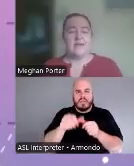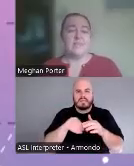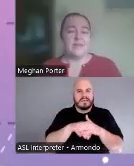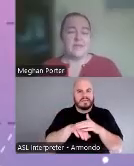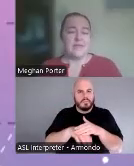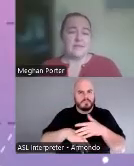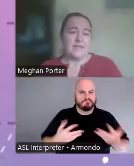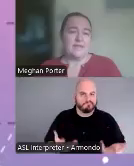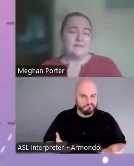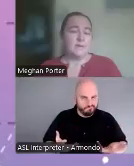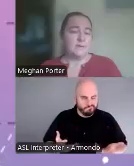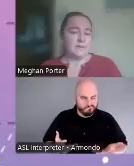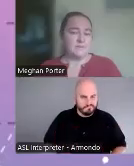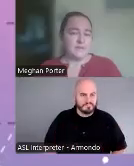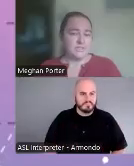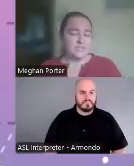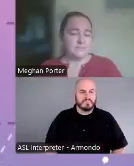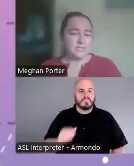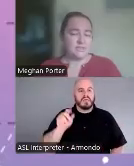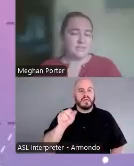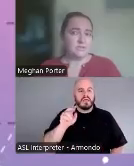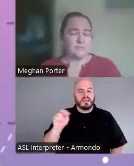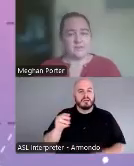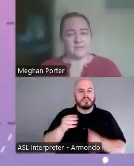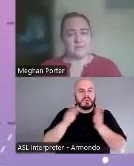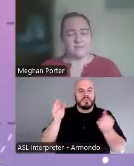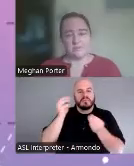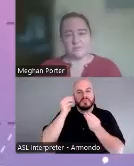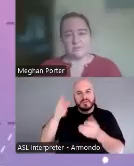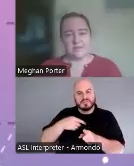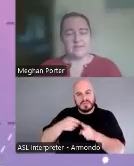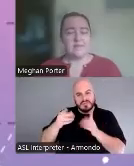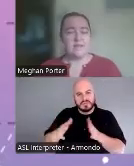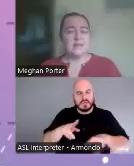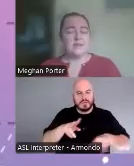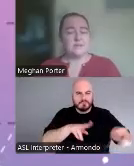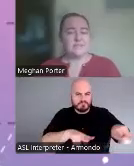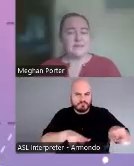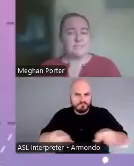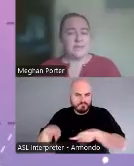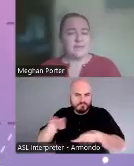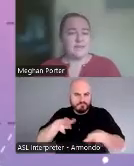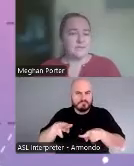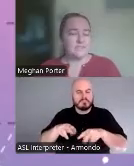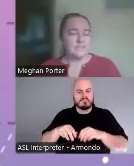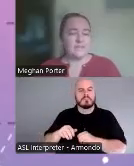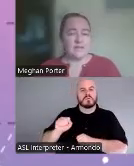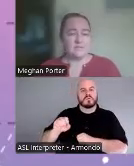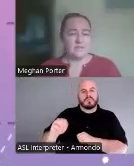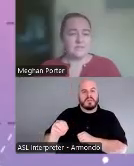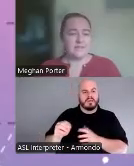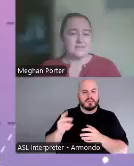The ADANN public information specialists who monitored social media noticed that many accounts did not use alt text